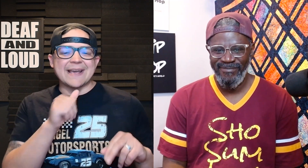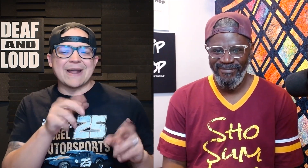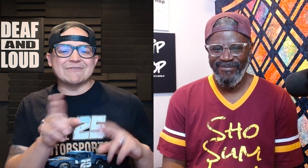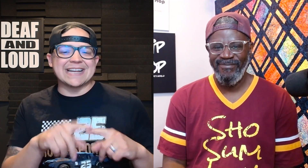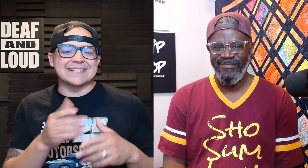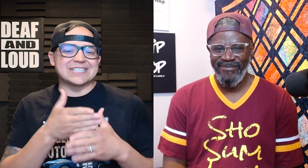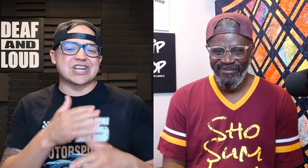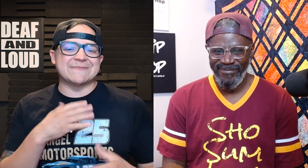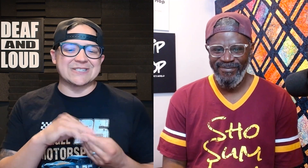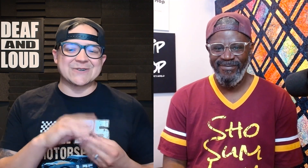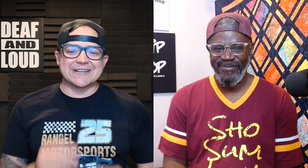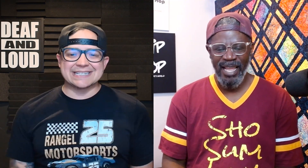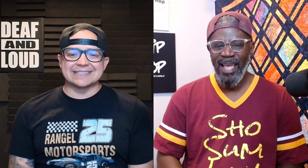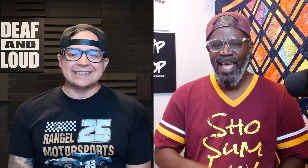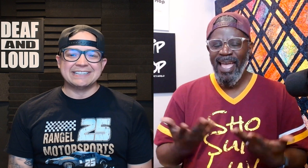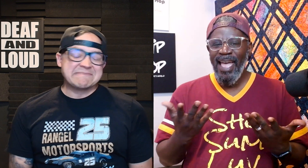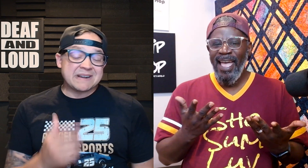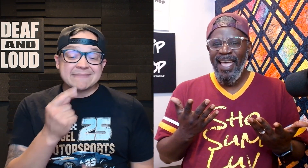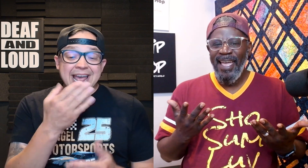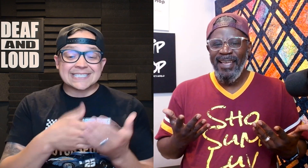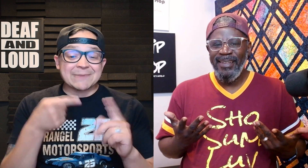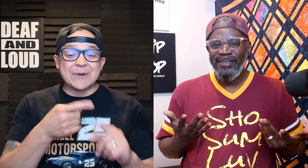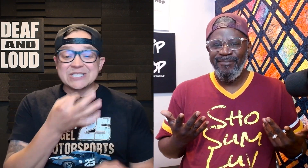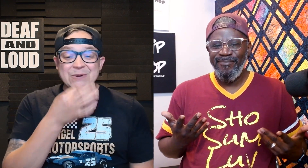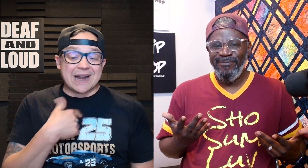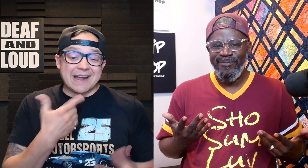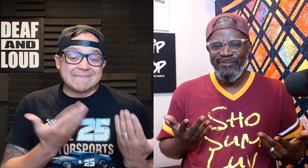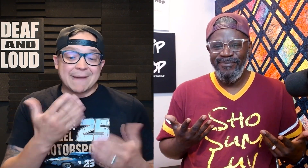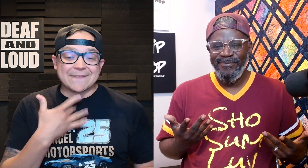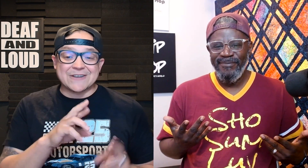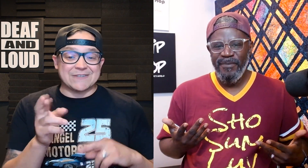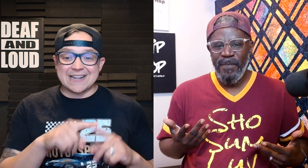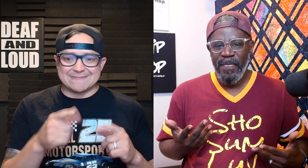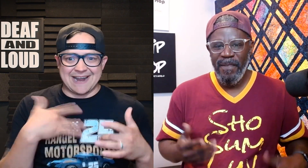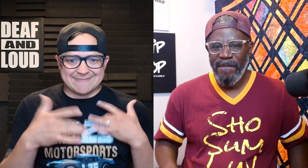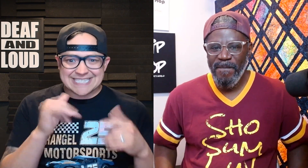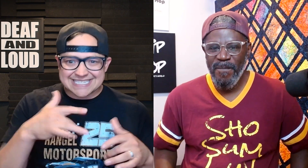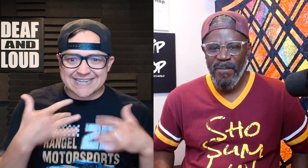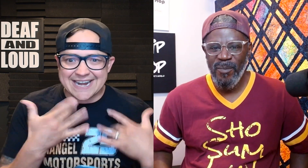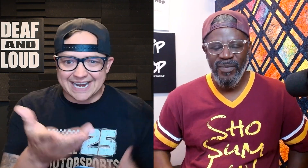I'm not ready to share my stories, but at some point soon, I might feel ready. But that's exciting.